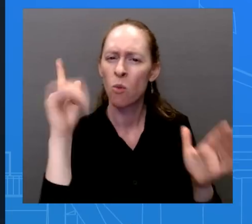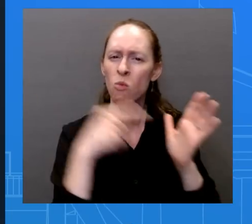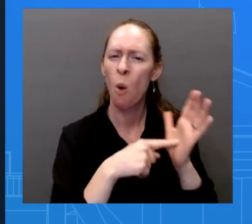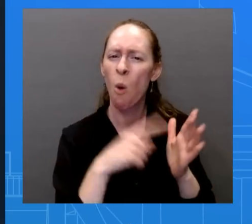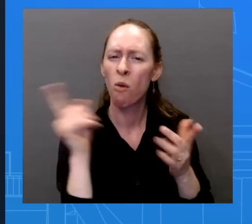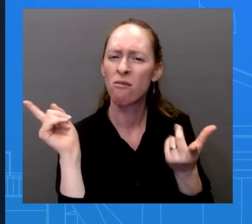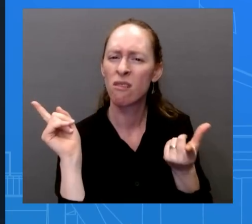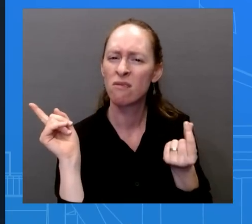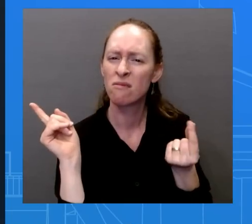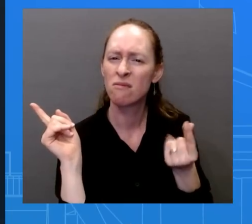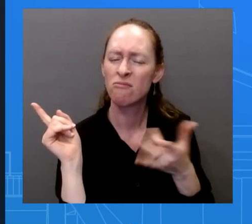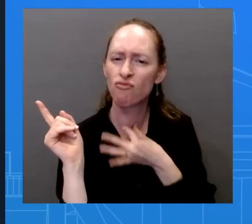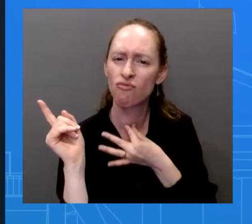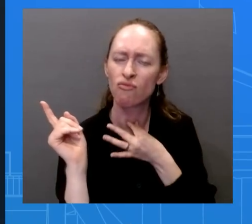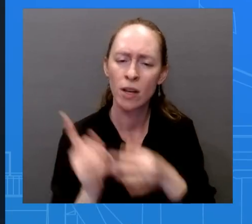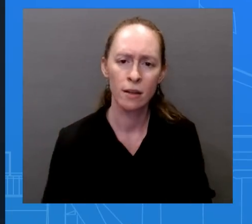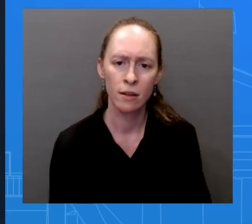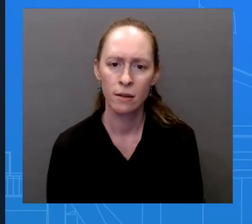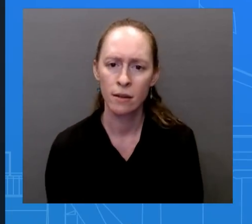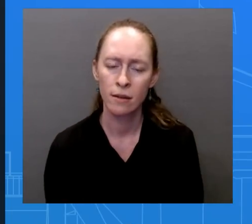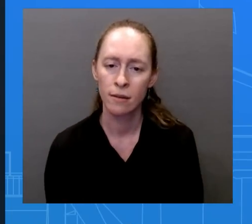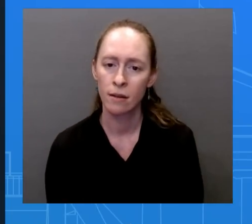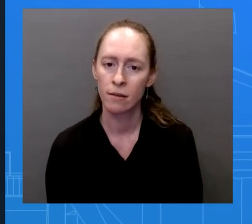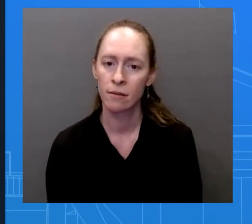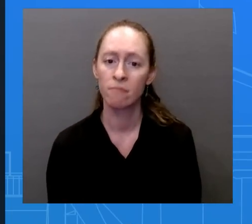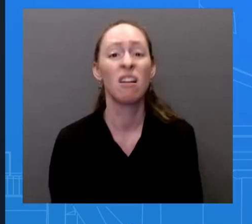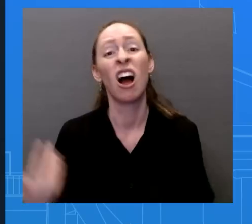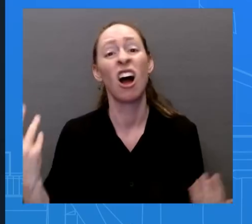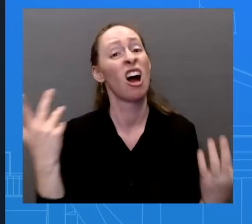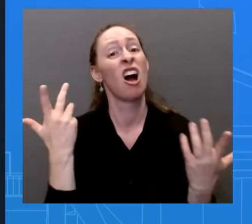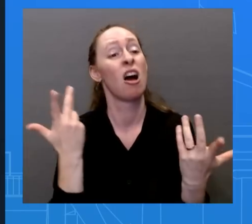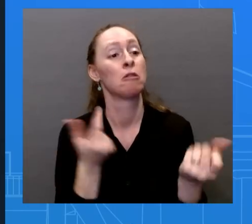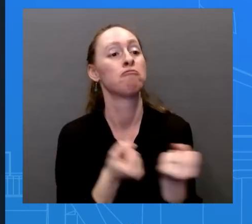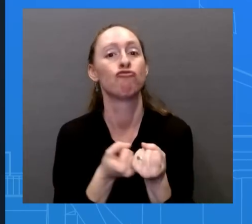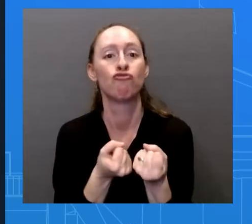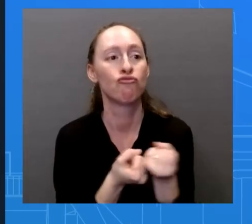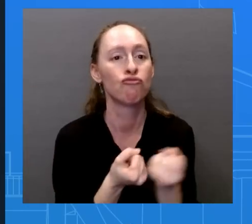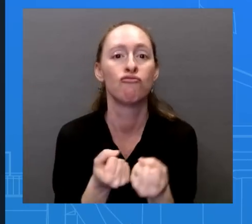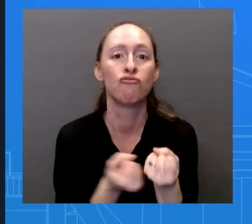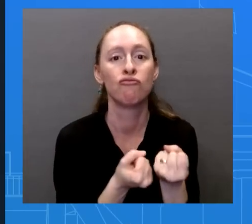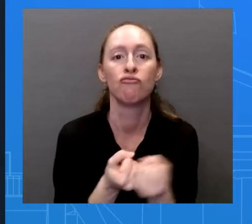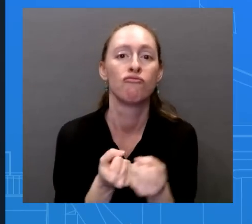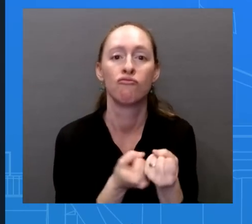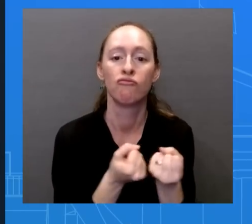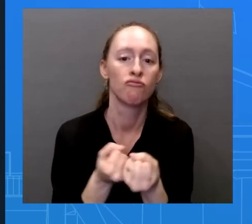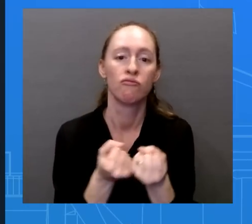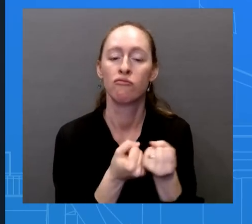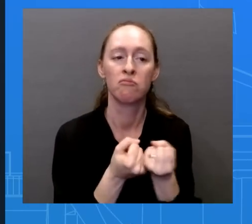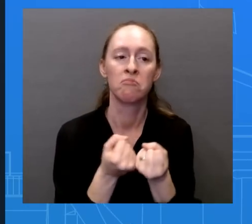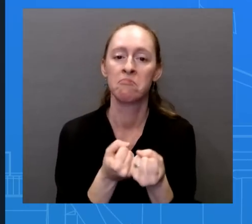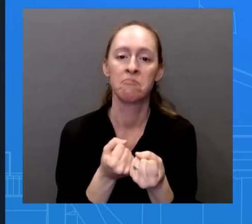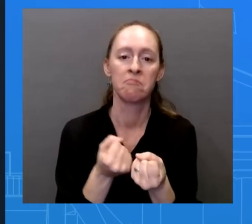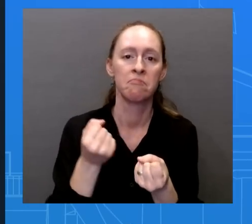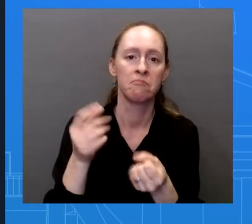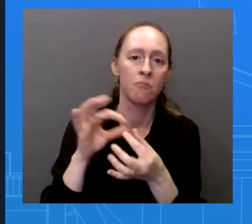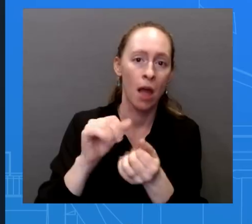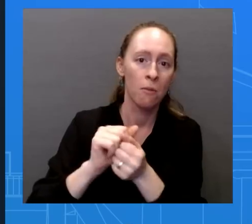Look, as you know, the Railway Labor Act establishes the process under which we are working in.